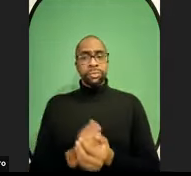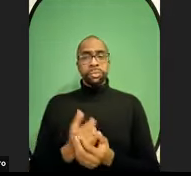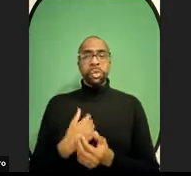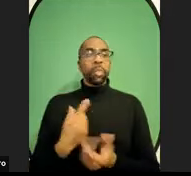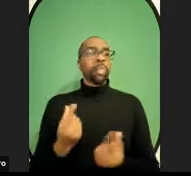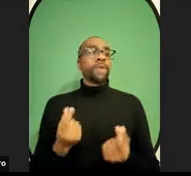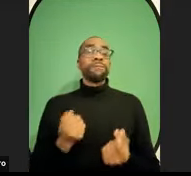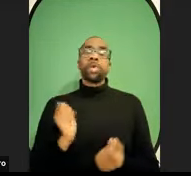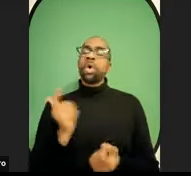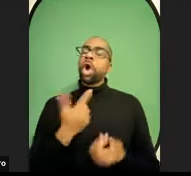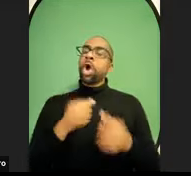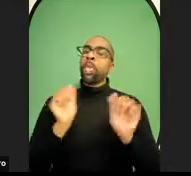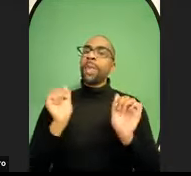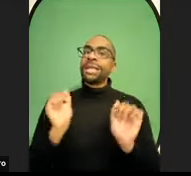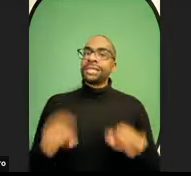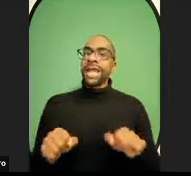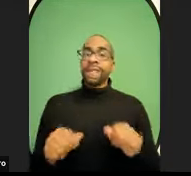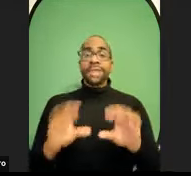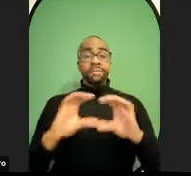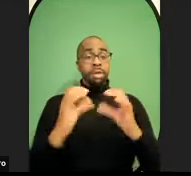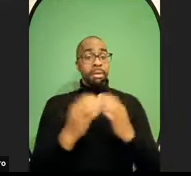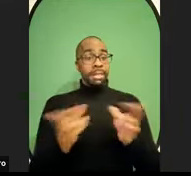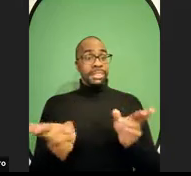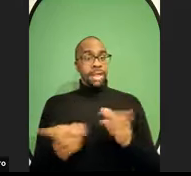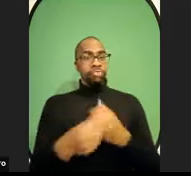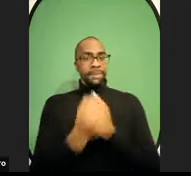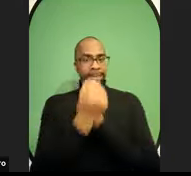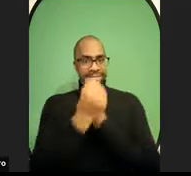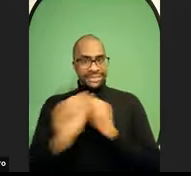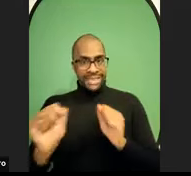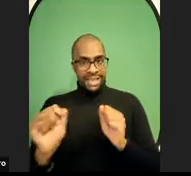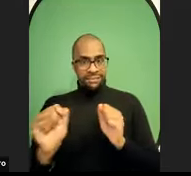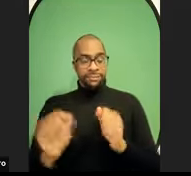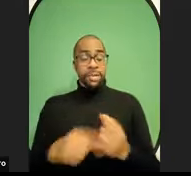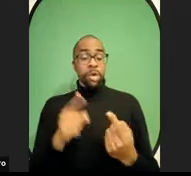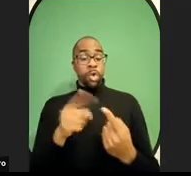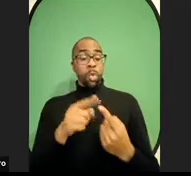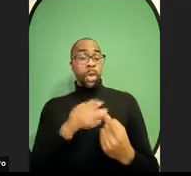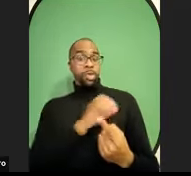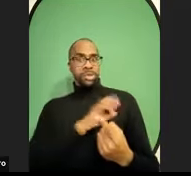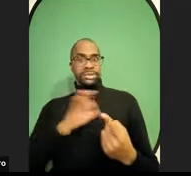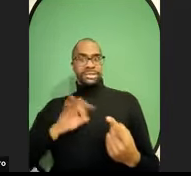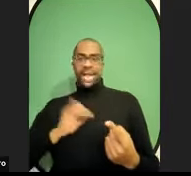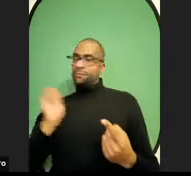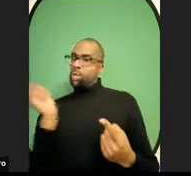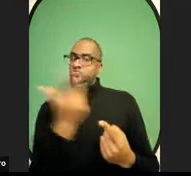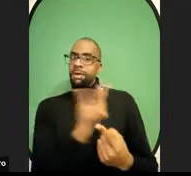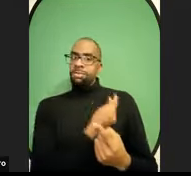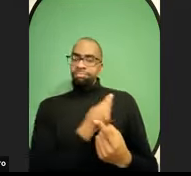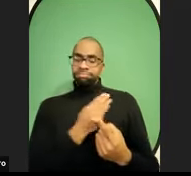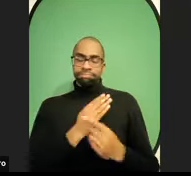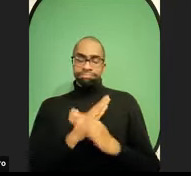learning. And we've done everything we can to make sure that classrooms are equipped to be safe learning environments including Mandating that. that